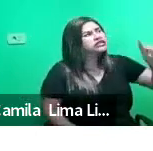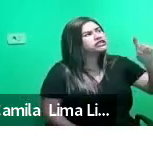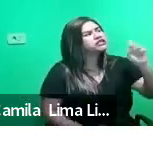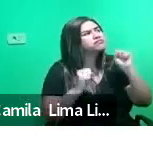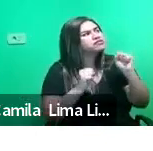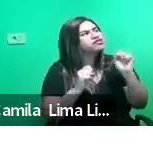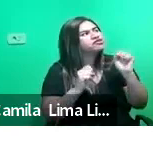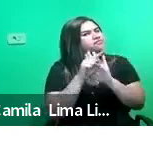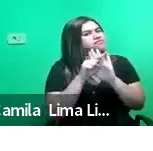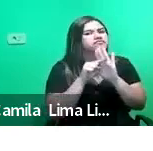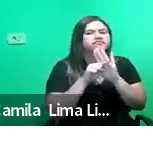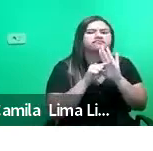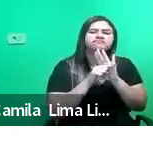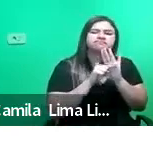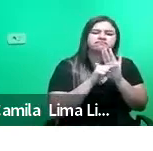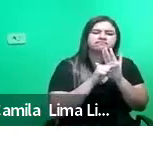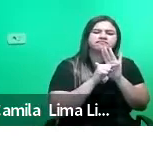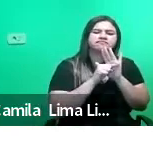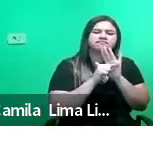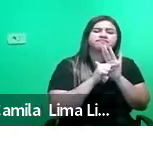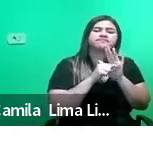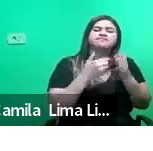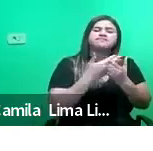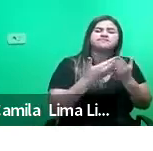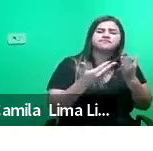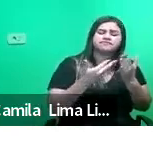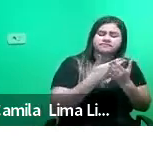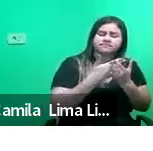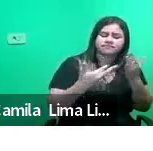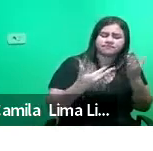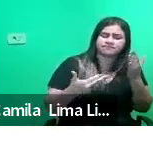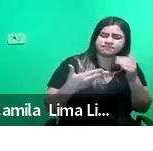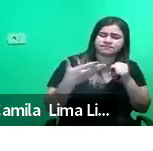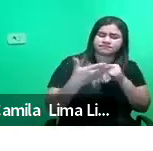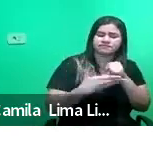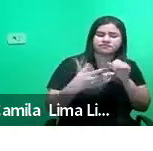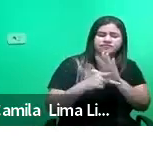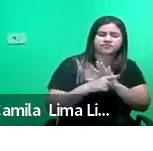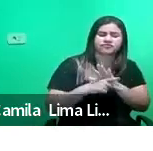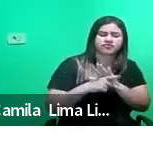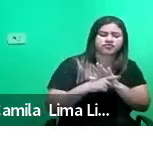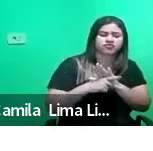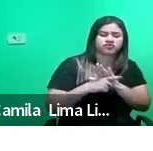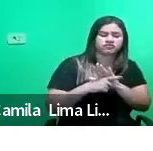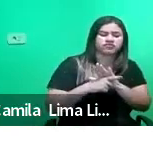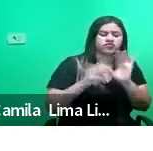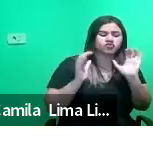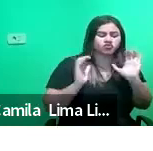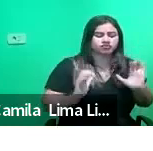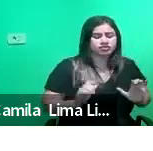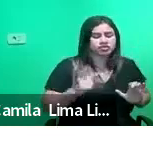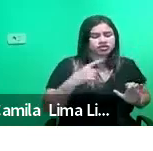about this new regulatory principle this new regulatory principle of behavior yeah that is enshrined in that is enshrined in the genetic